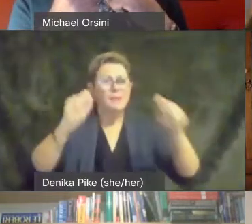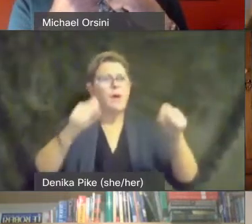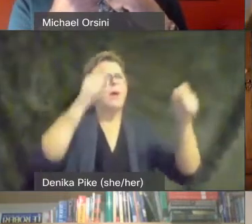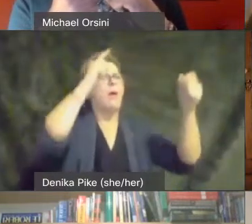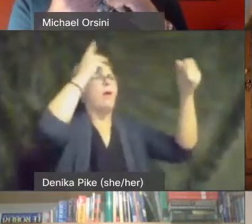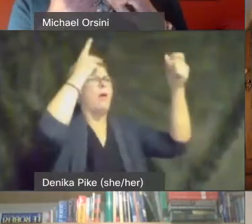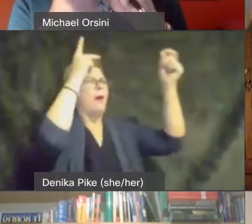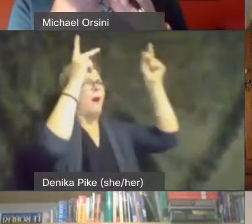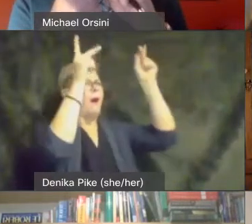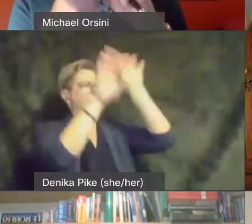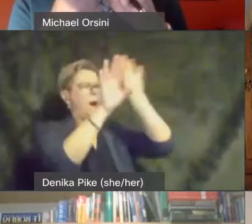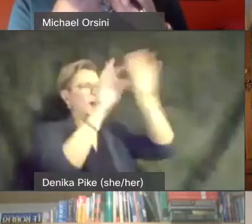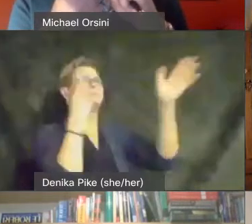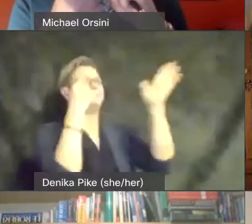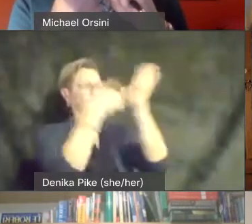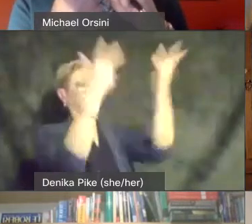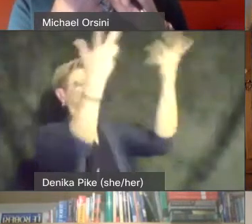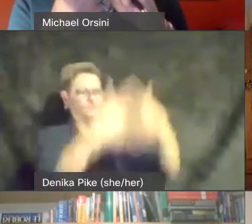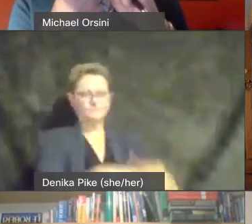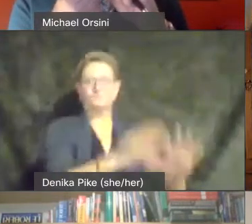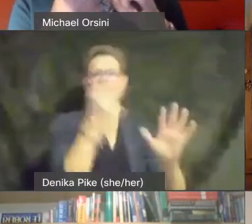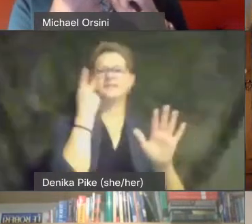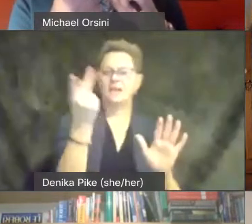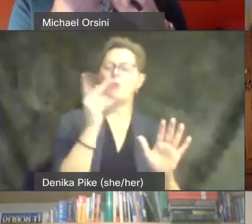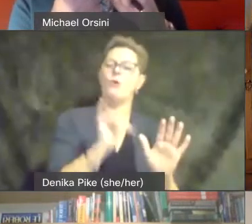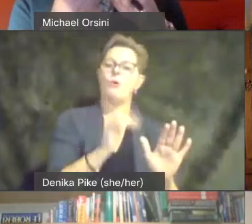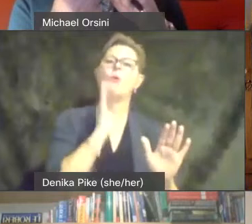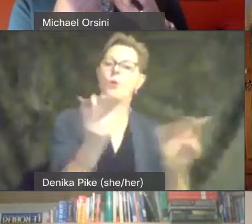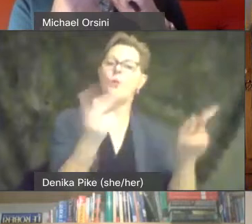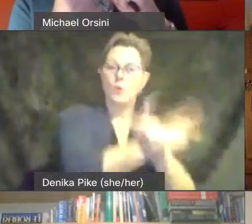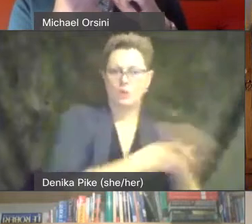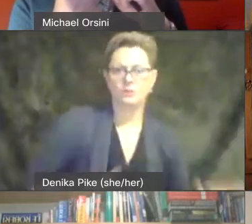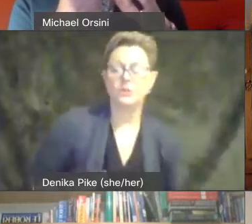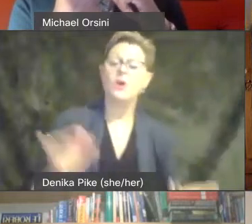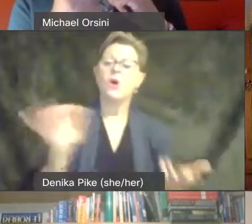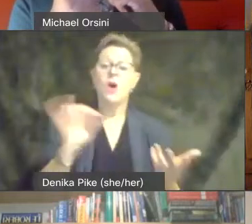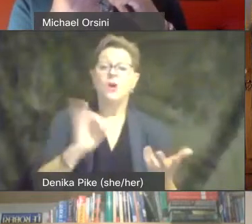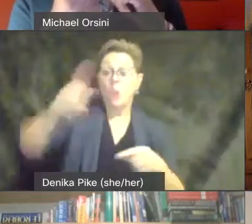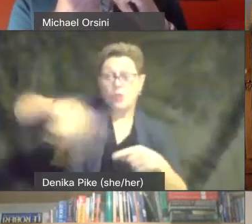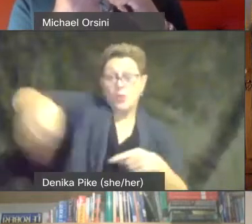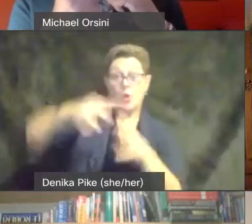Finally, there was a failure to learn from previous outbreaks so those states that learned from previous outbreaks,